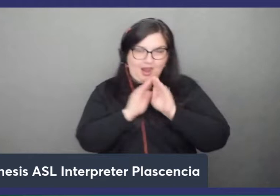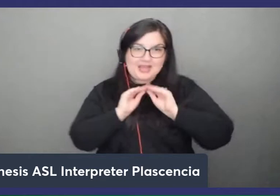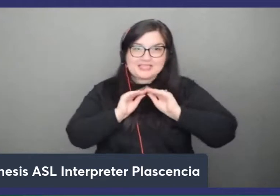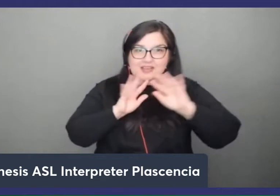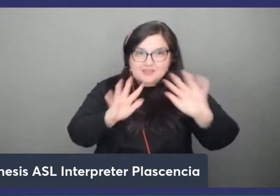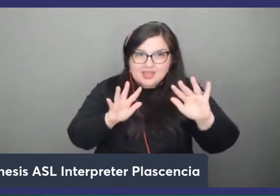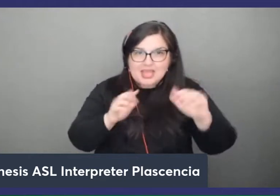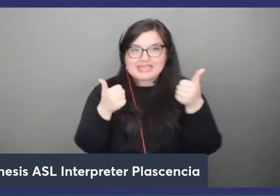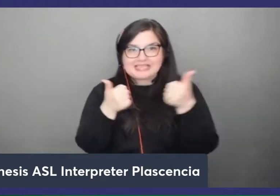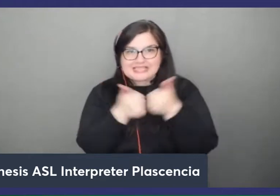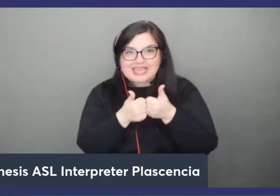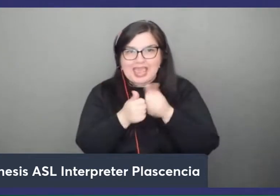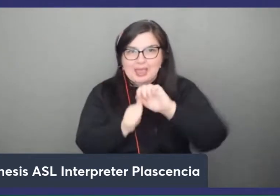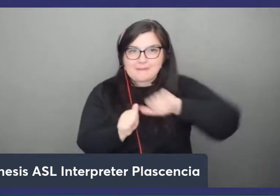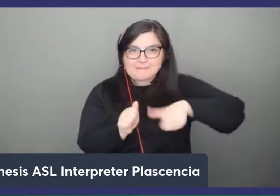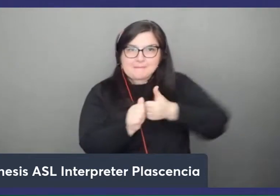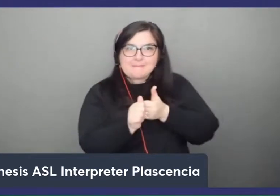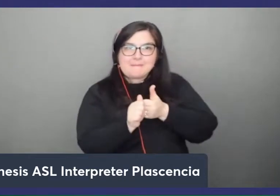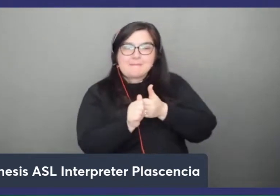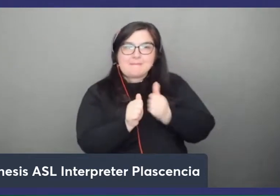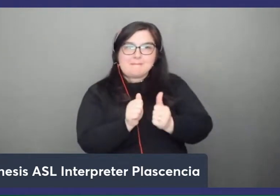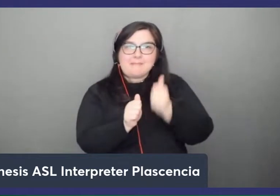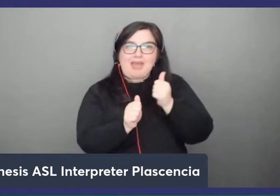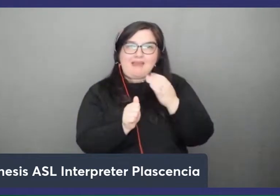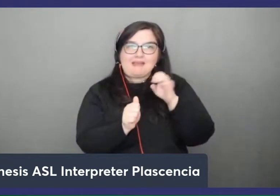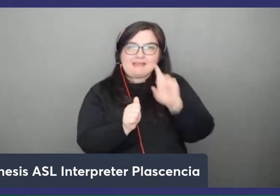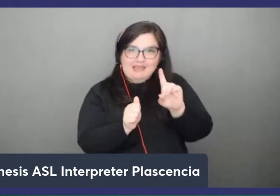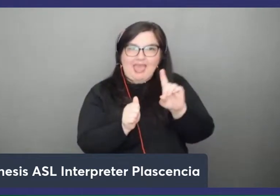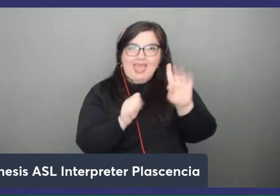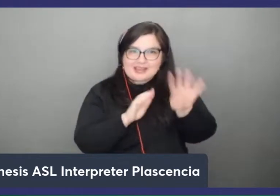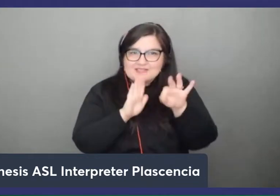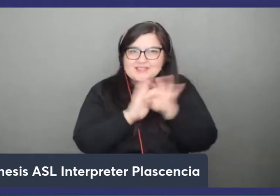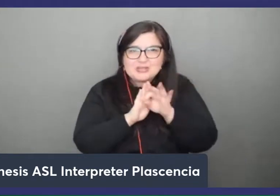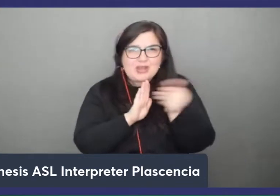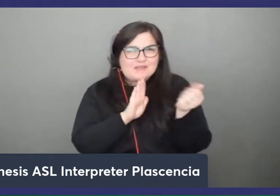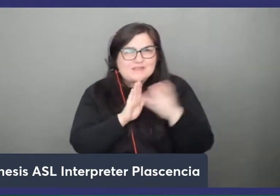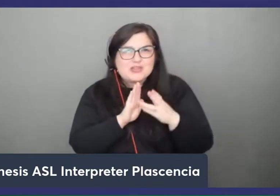in a few easy steps right from your game engine.